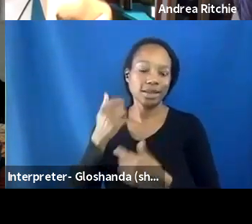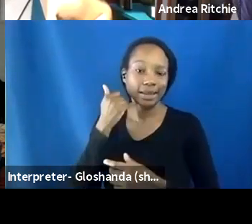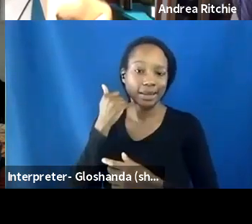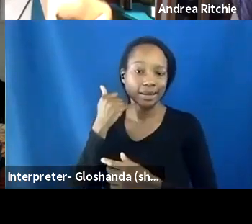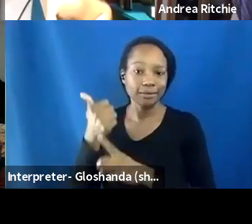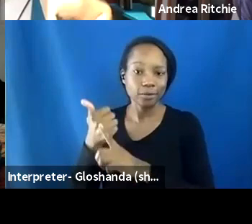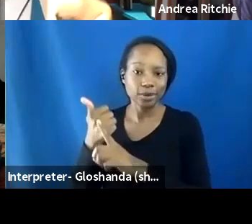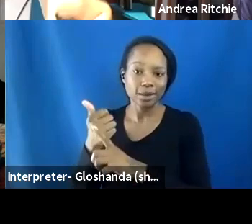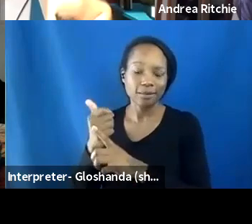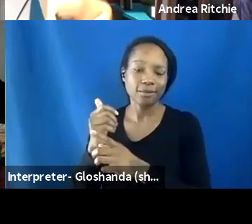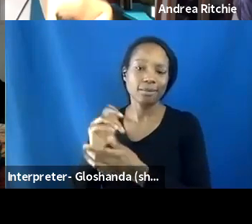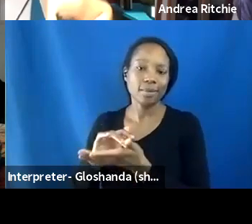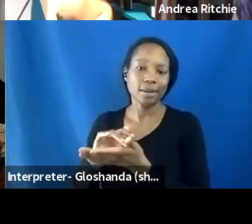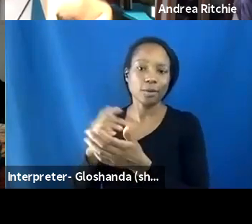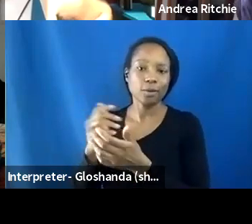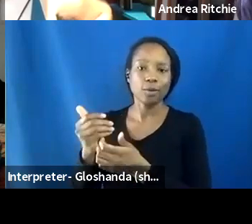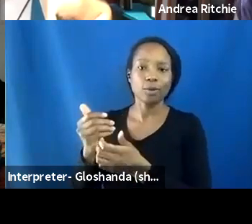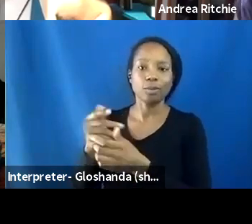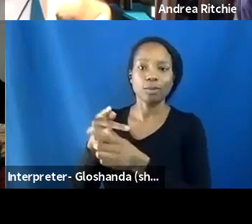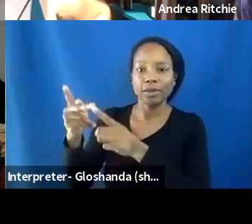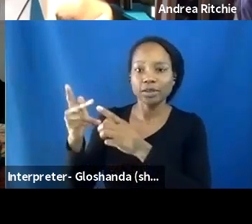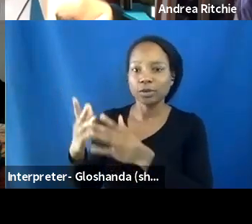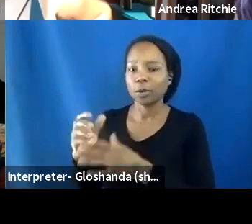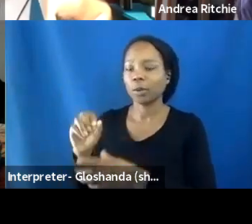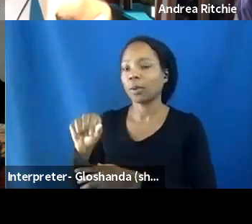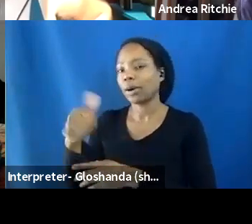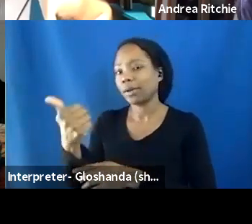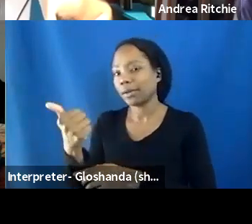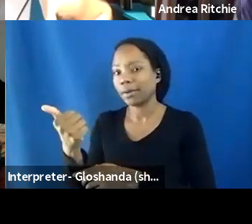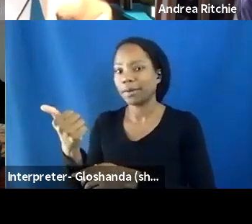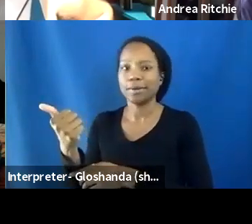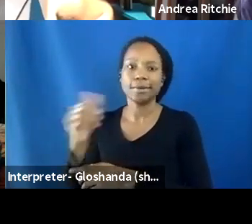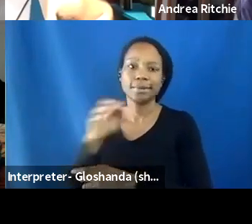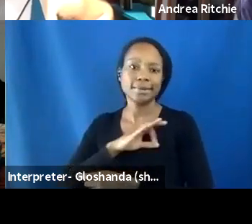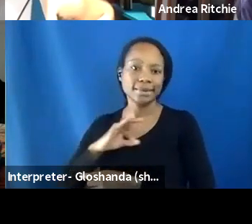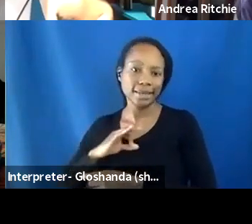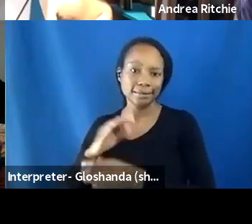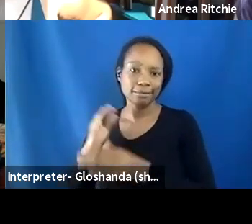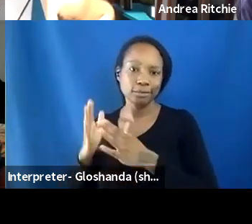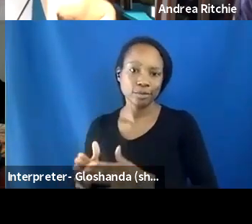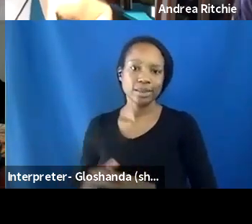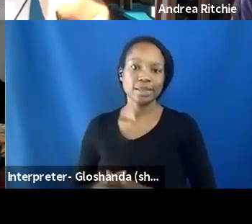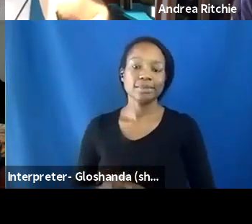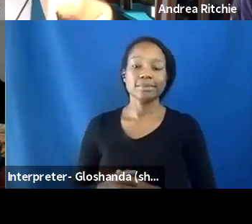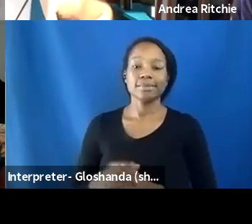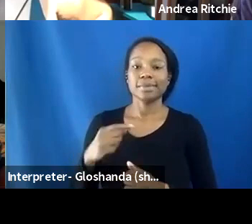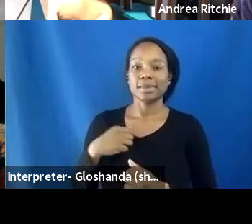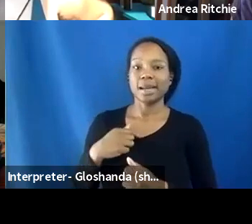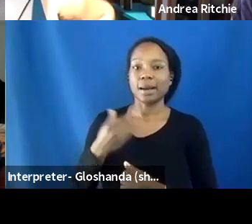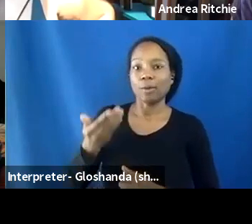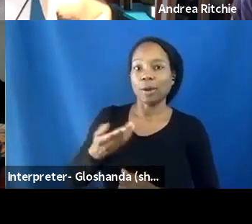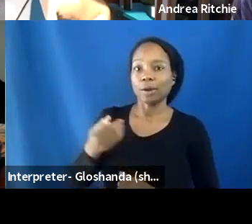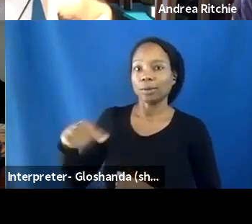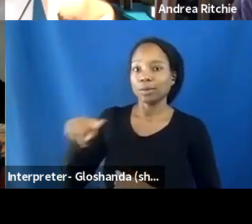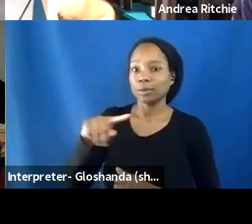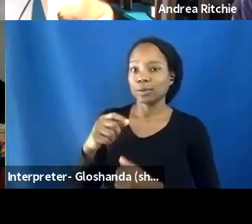I would also invite people to support the work of HEARD, H-E-A-R-D, around criminalization